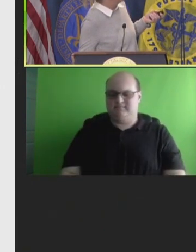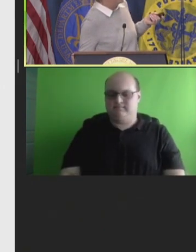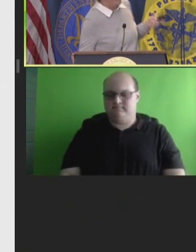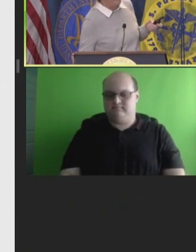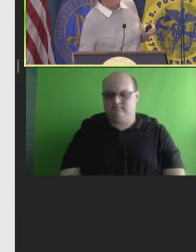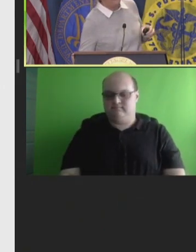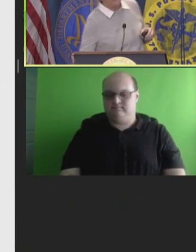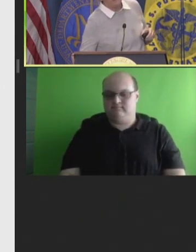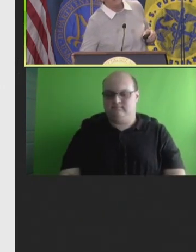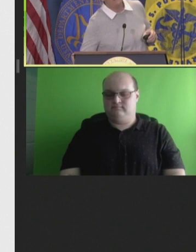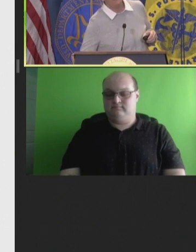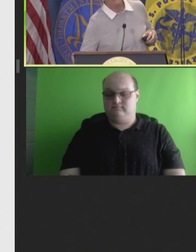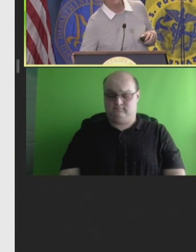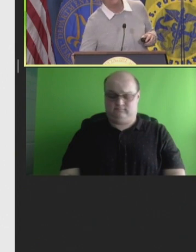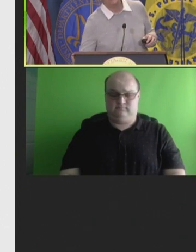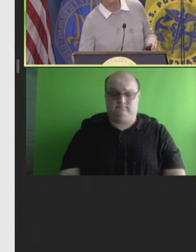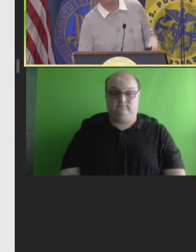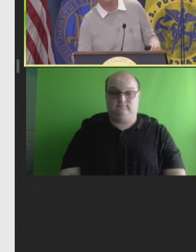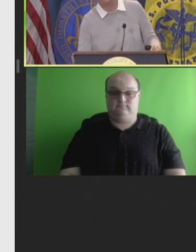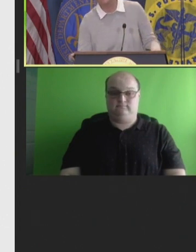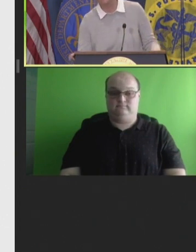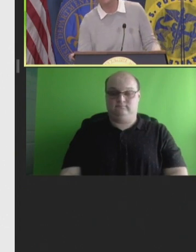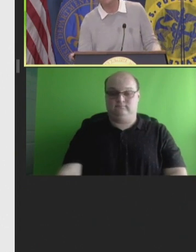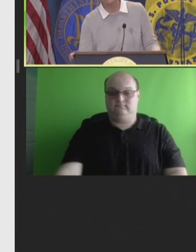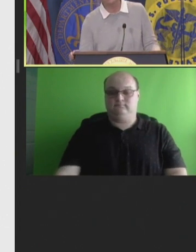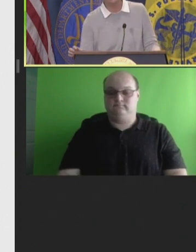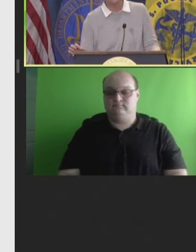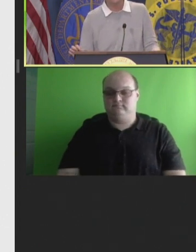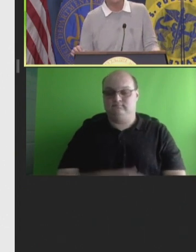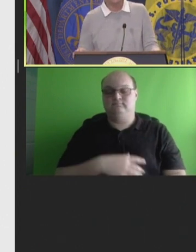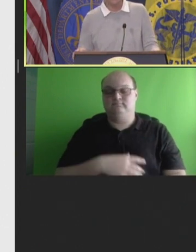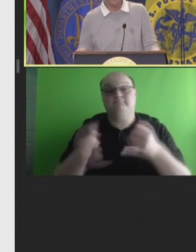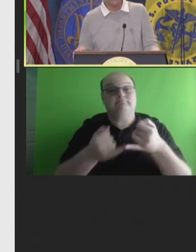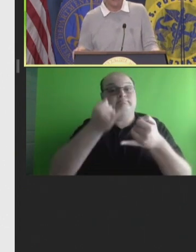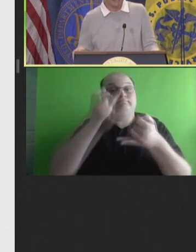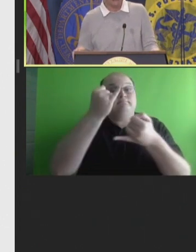And then the last thing I wanted to touch on is that we just completed a series of 10